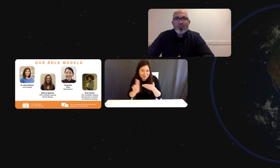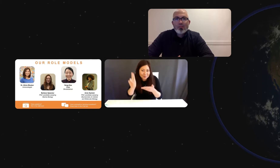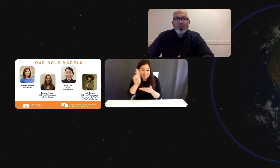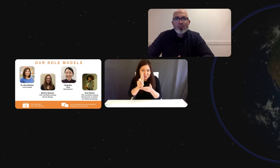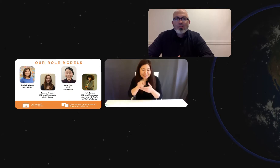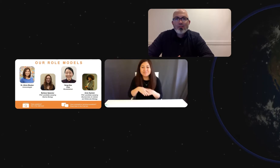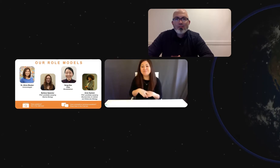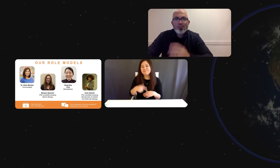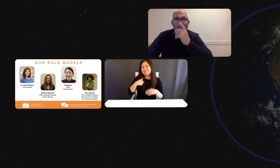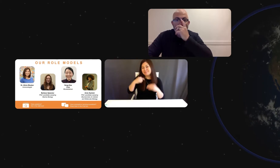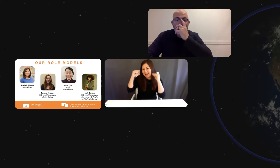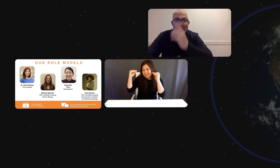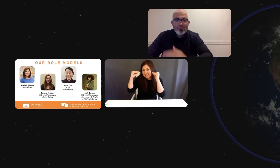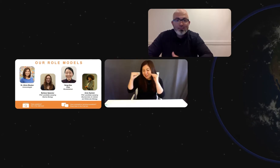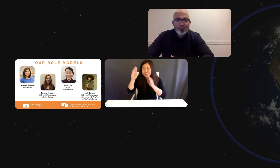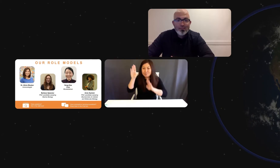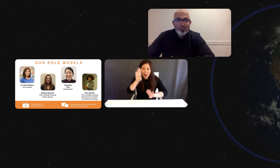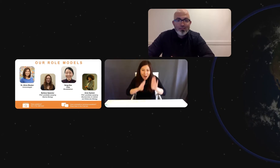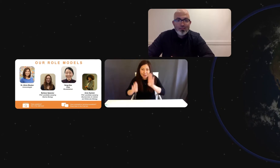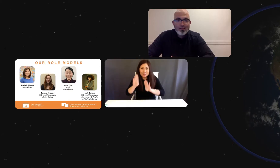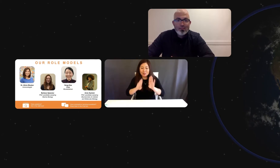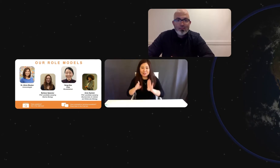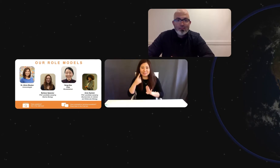I teach biology.